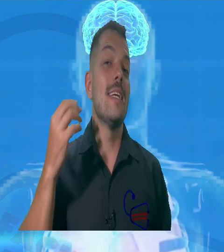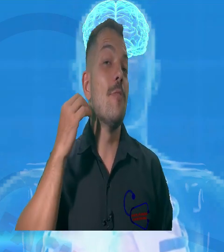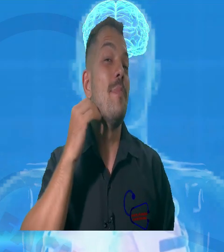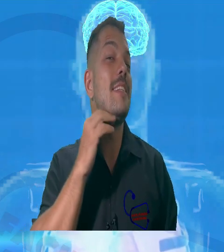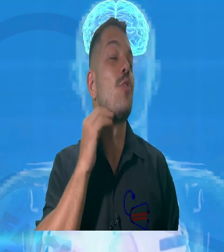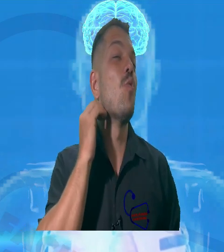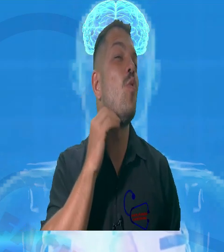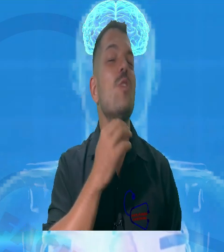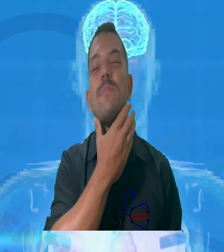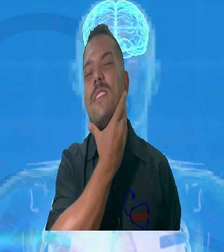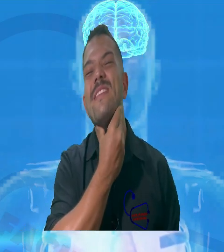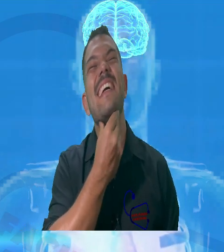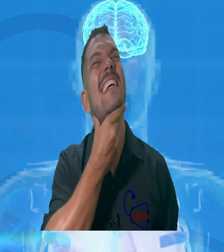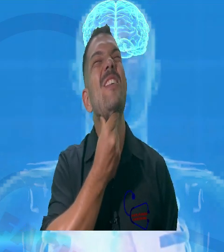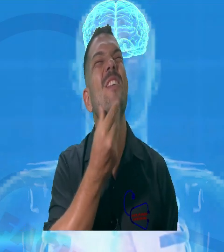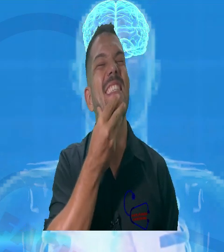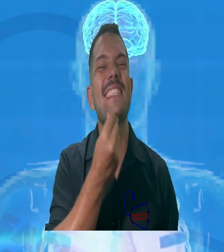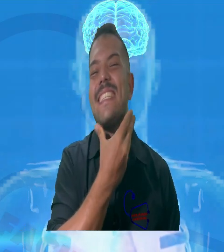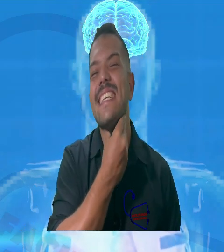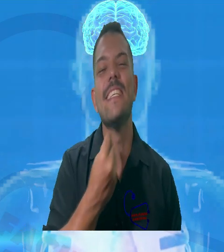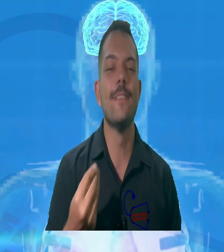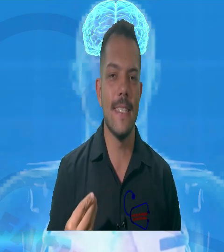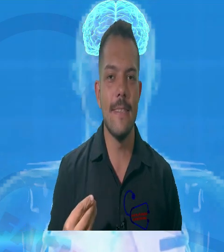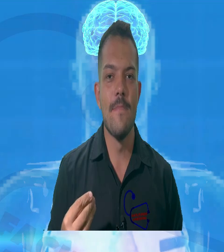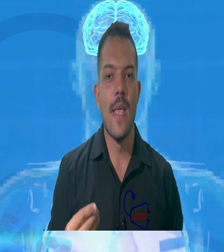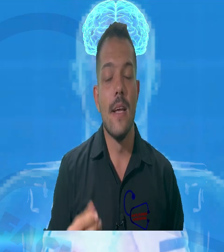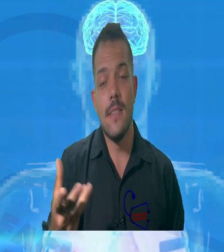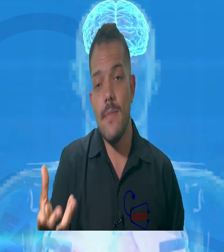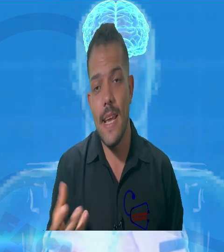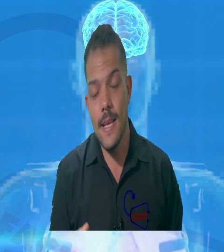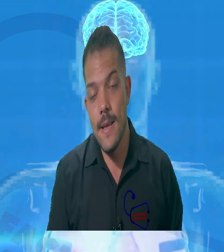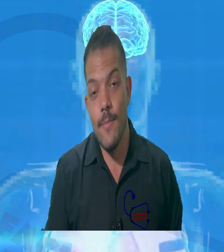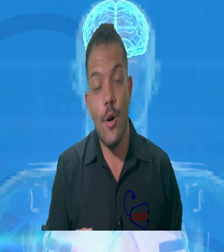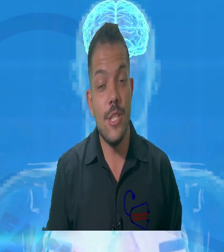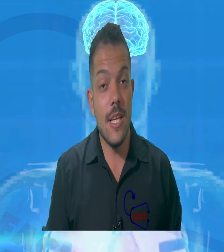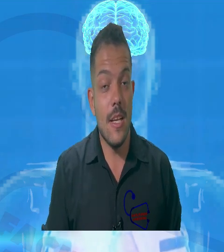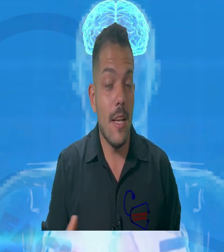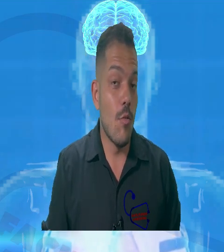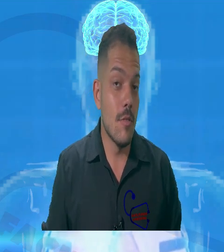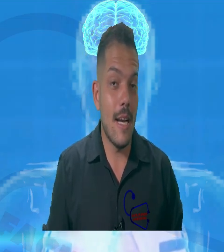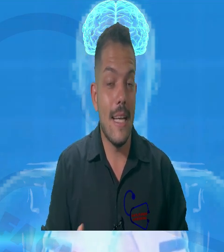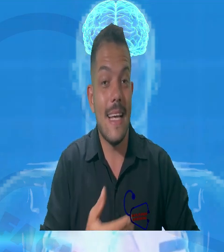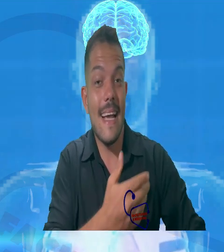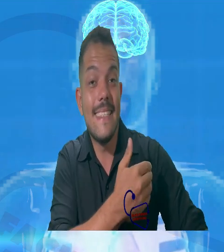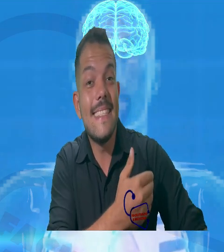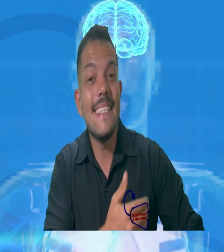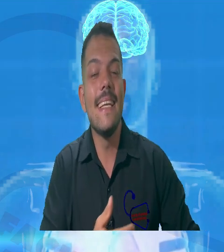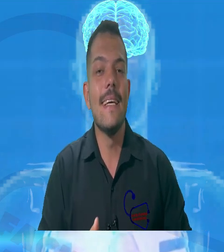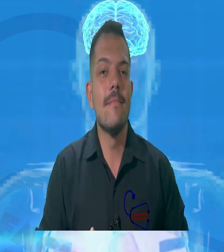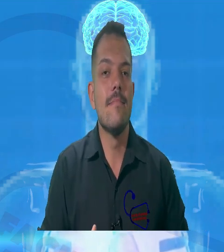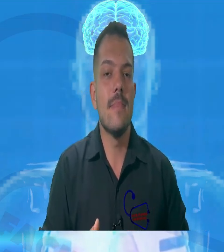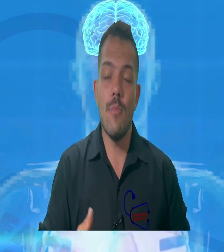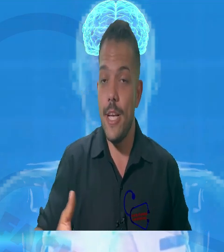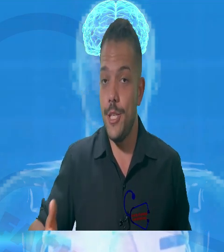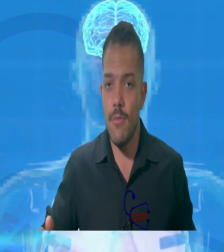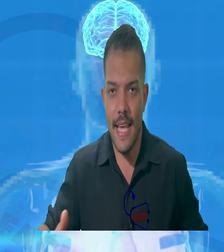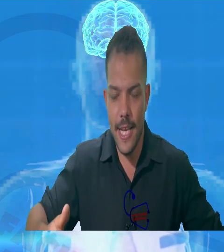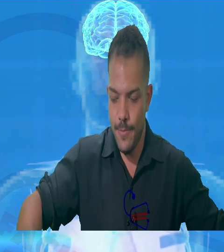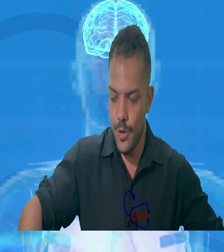the neck is there, the person is there itching, right, you can also find it in the armpit, right, a hot area. Wow,